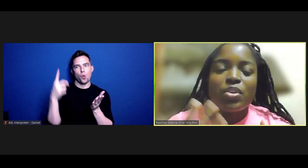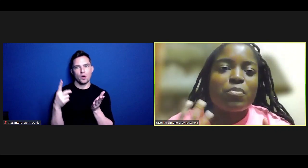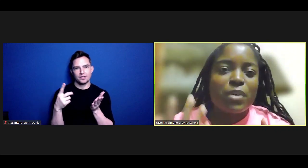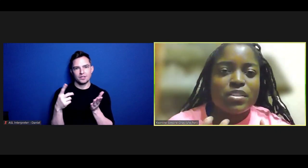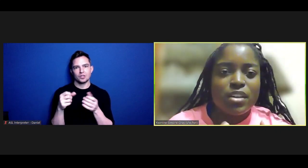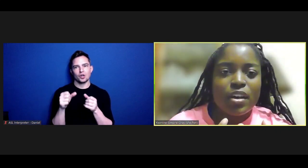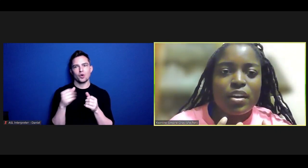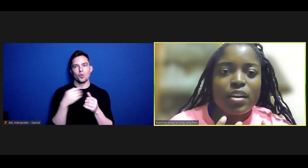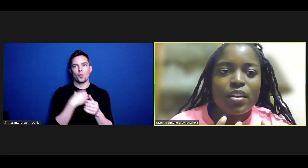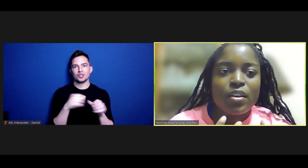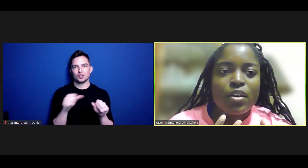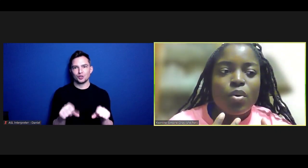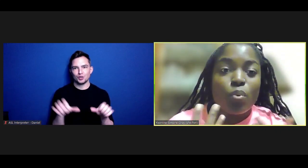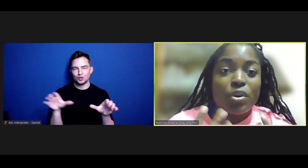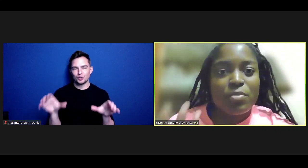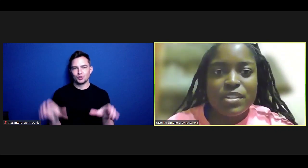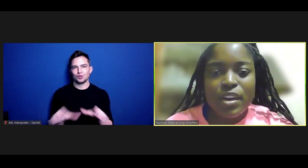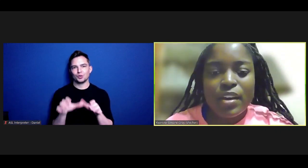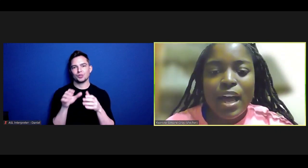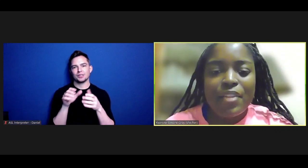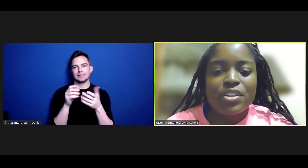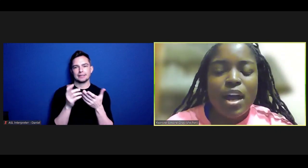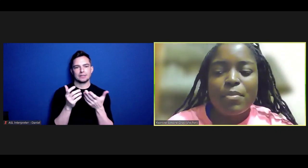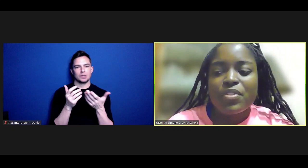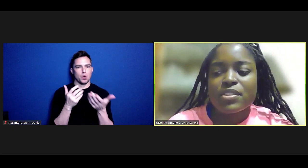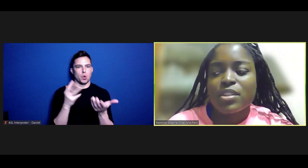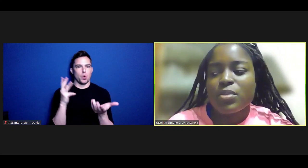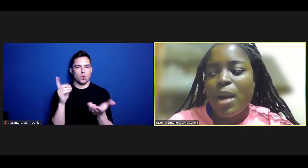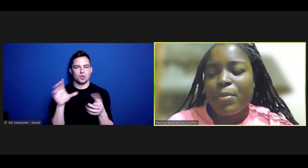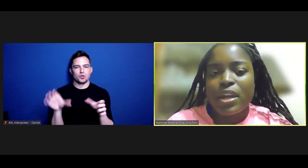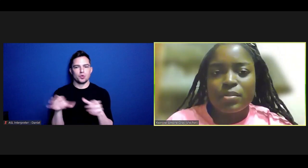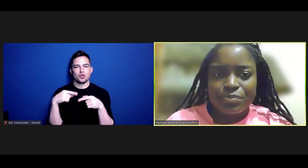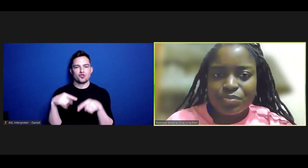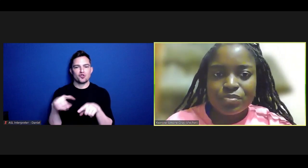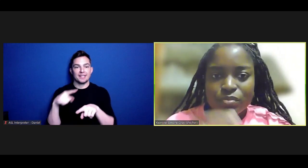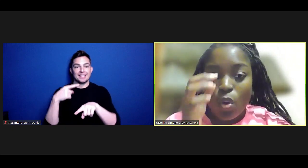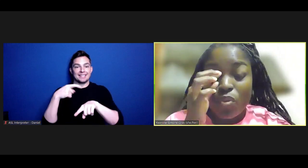could have been done, would have been done at the time that these things were happening